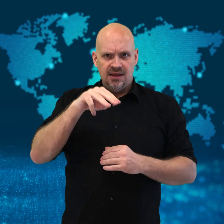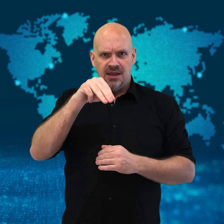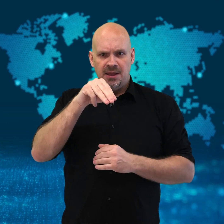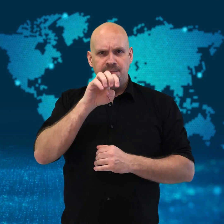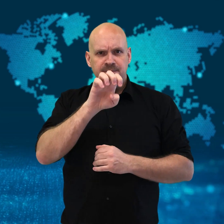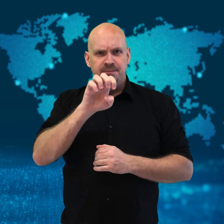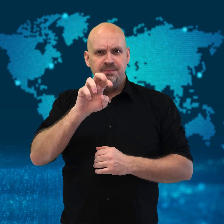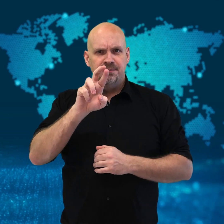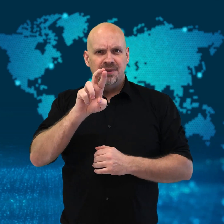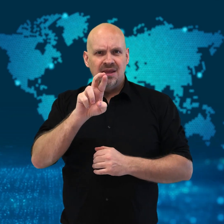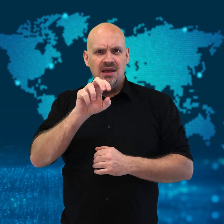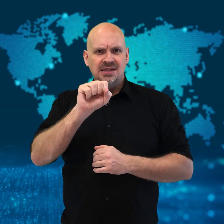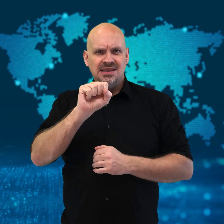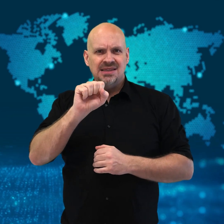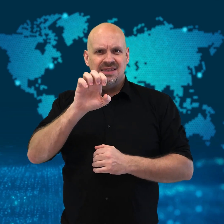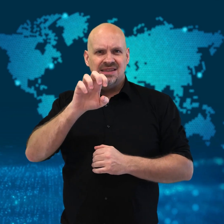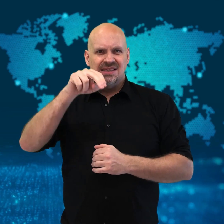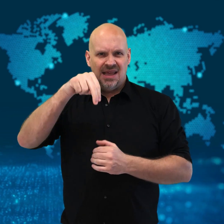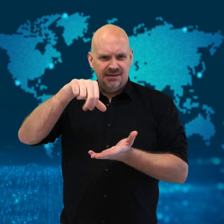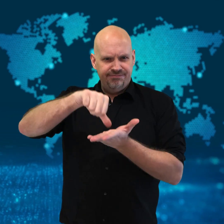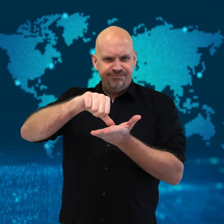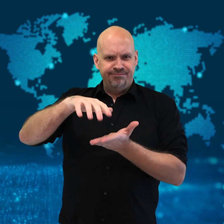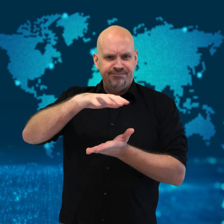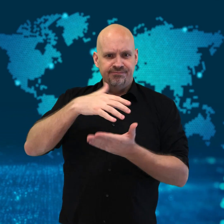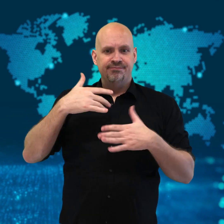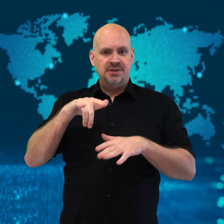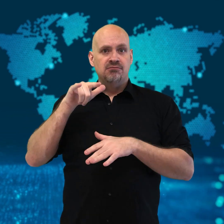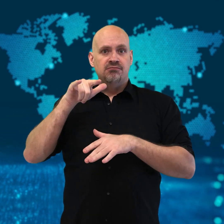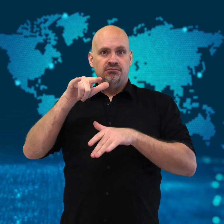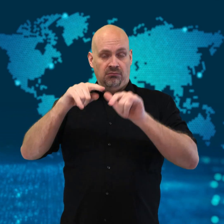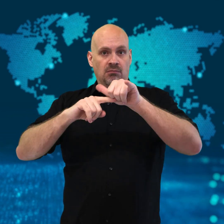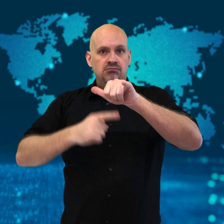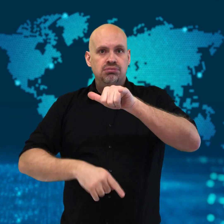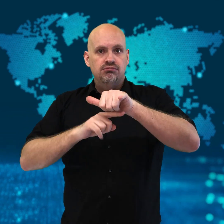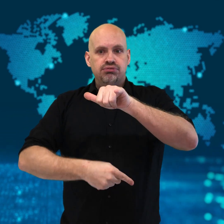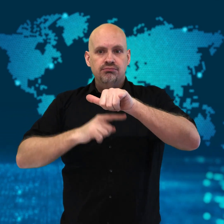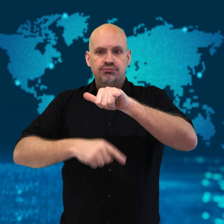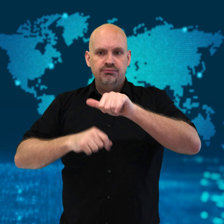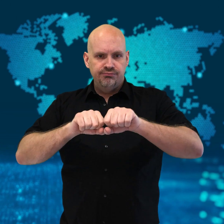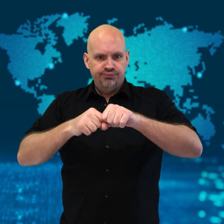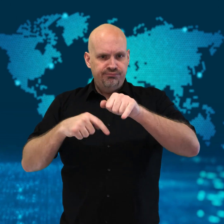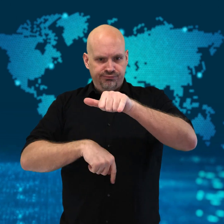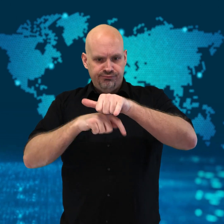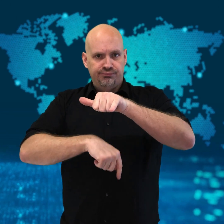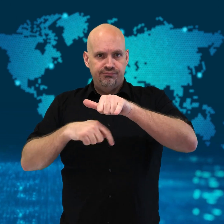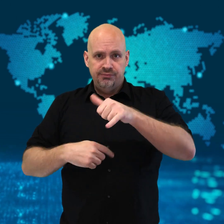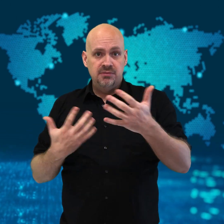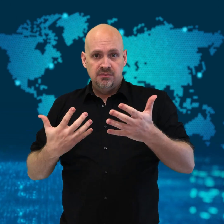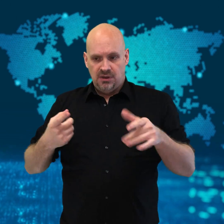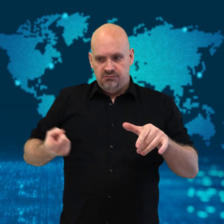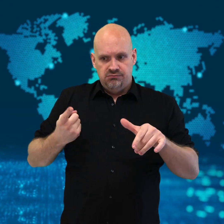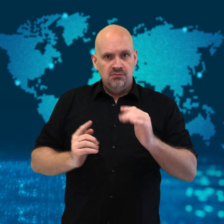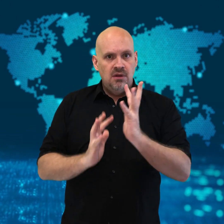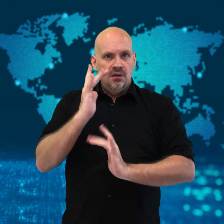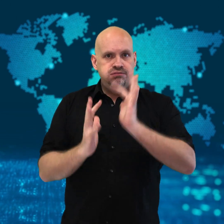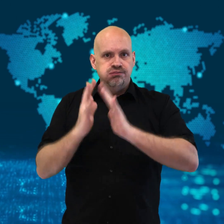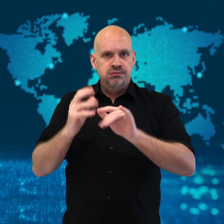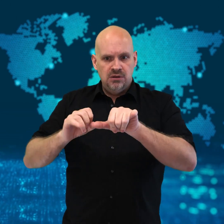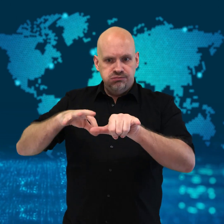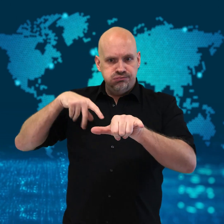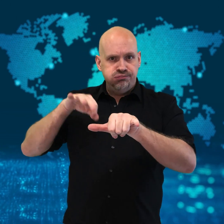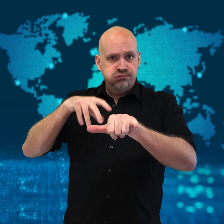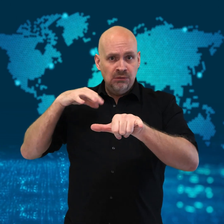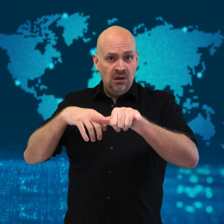Pieces of metal fell on the town of Meerssen in the Netherlands when